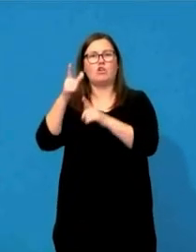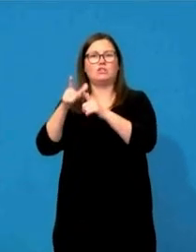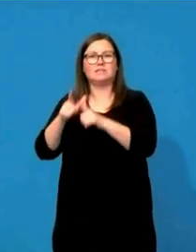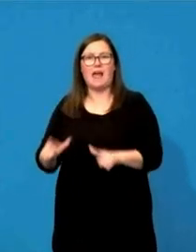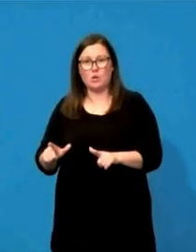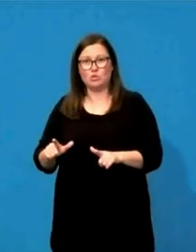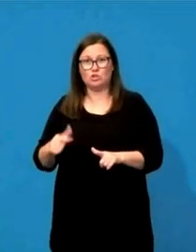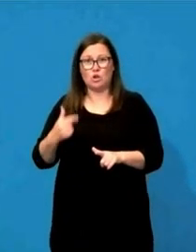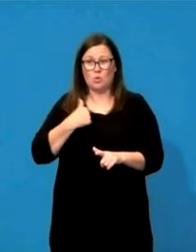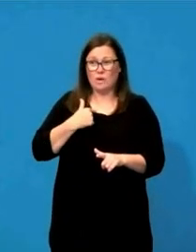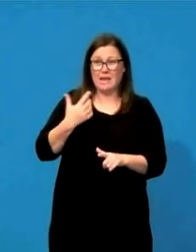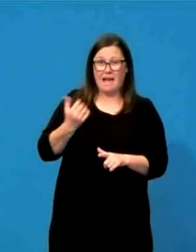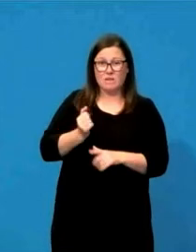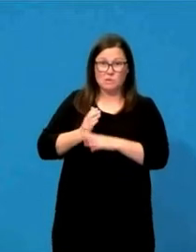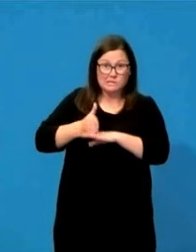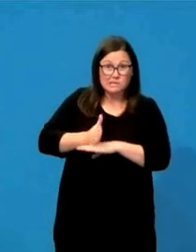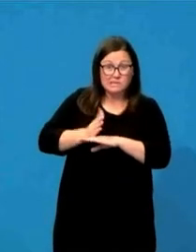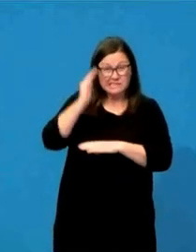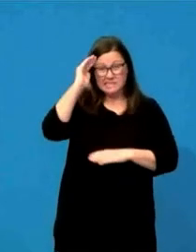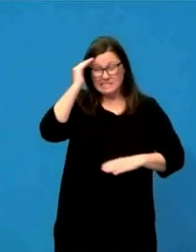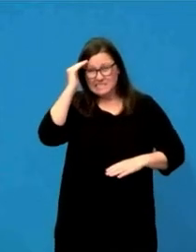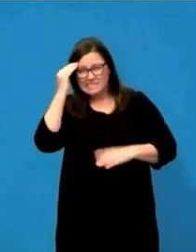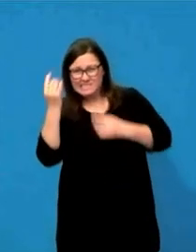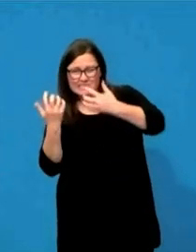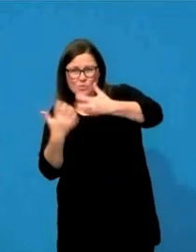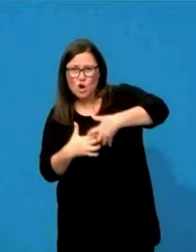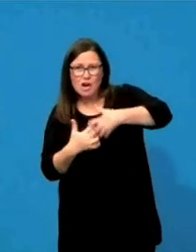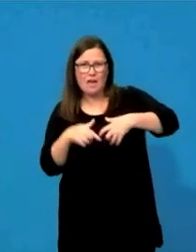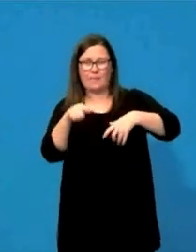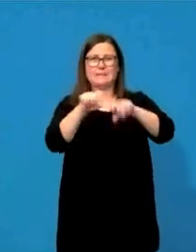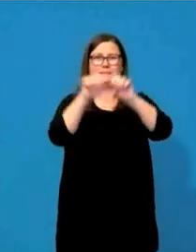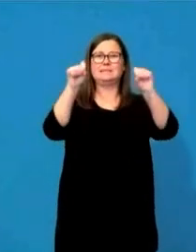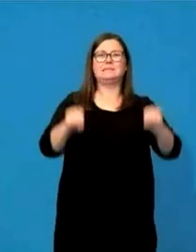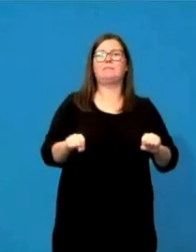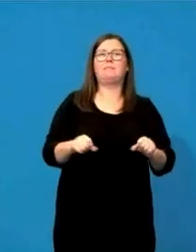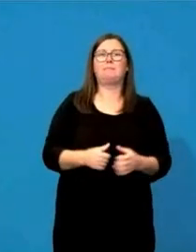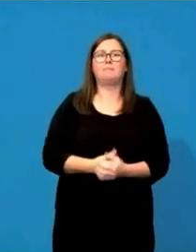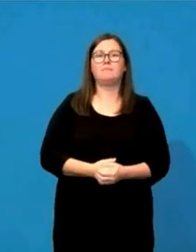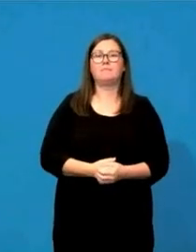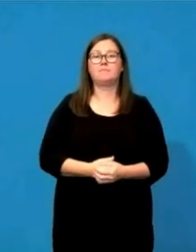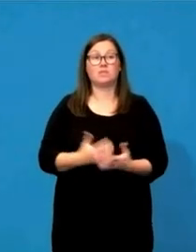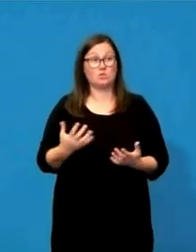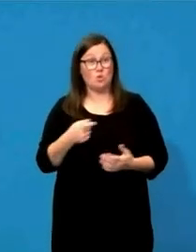So, there's a need for interpreters, as a starting point?